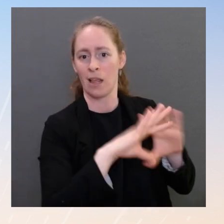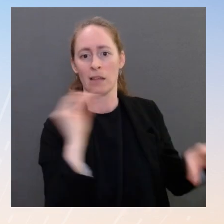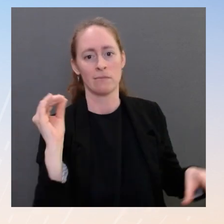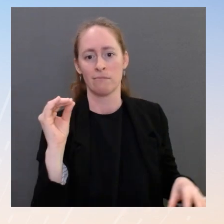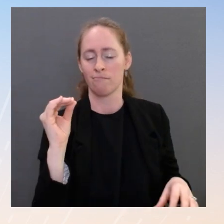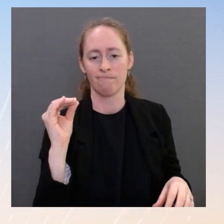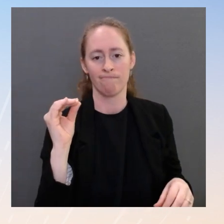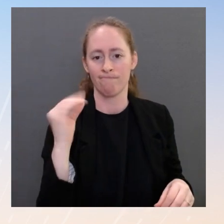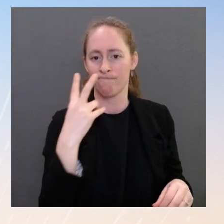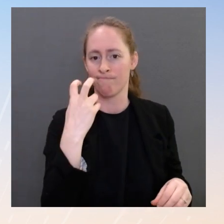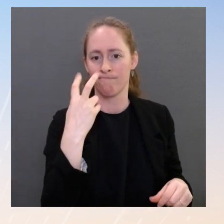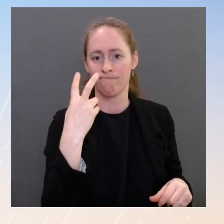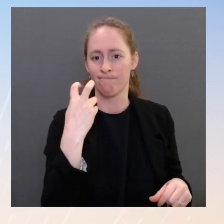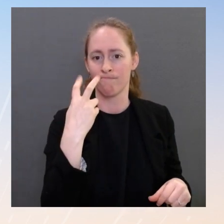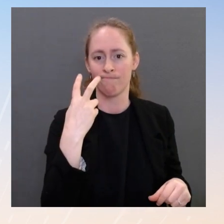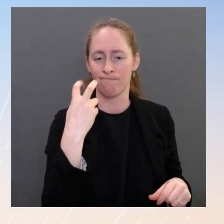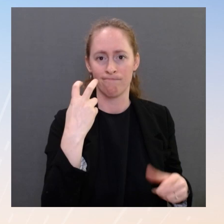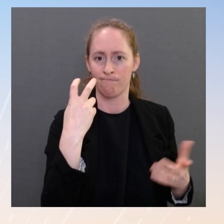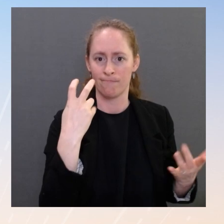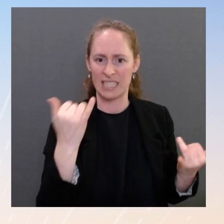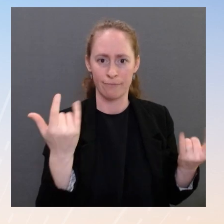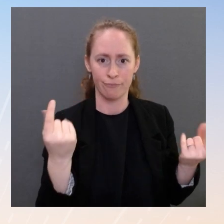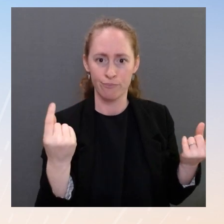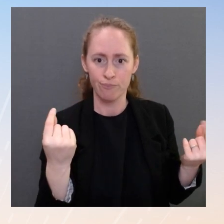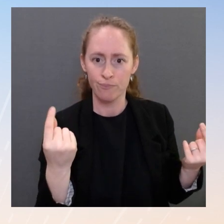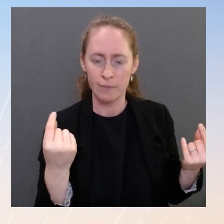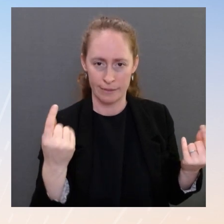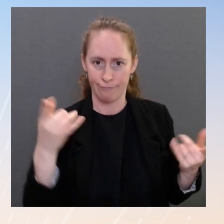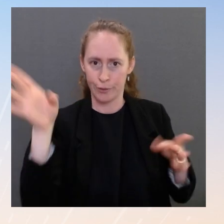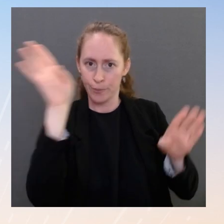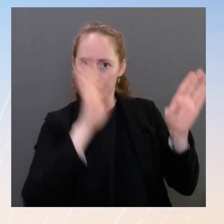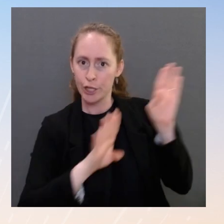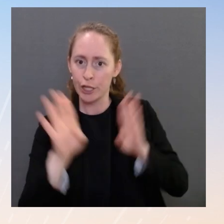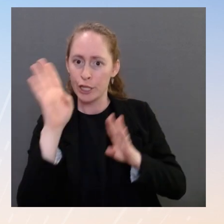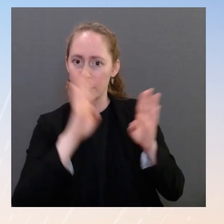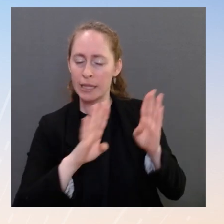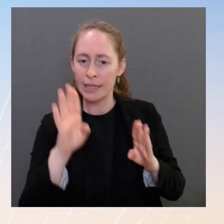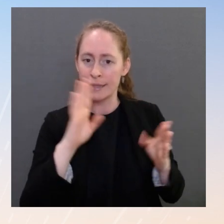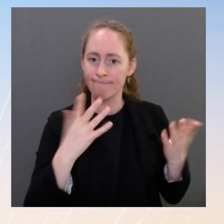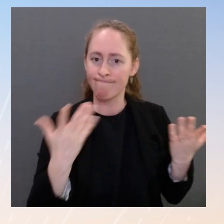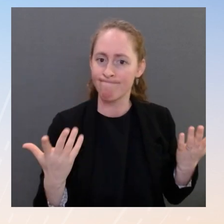he worries that that was a major concession that the U.S. no longer has.